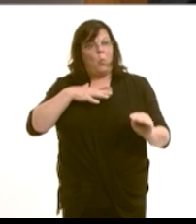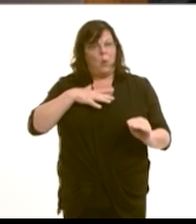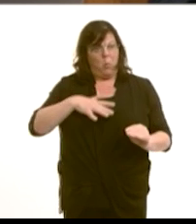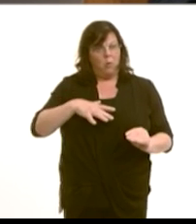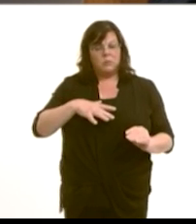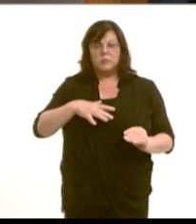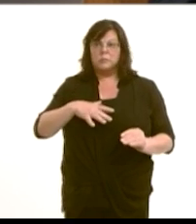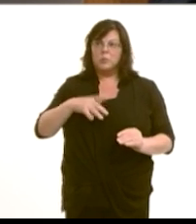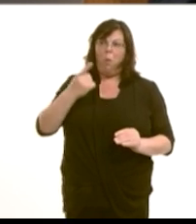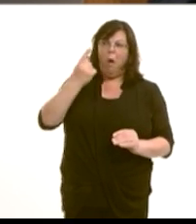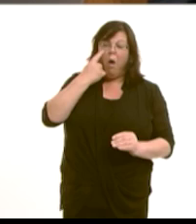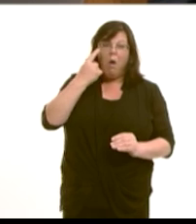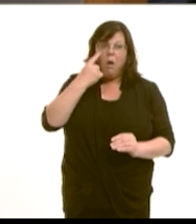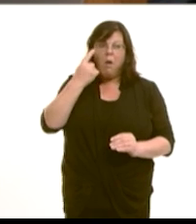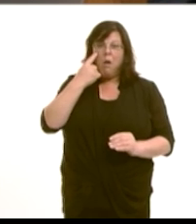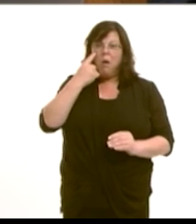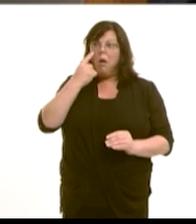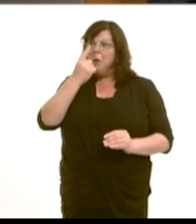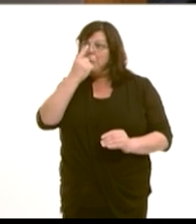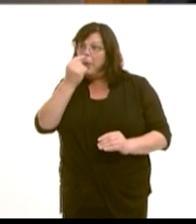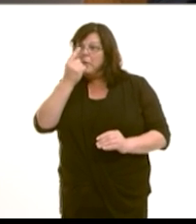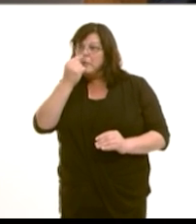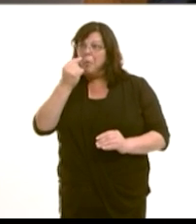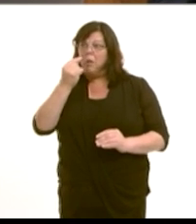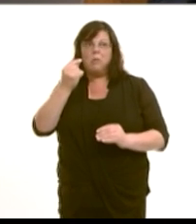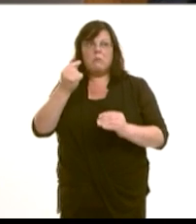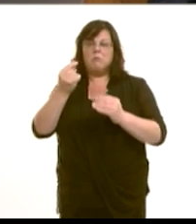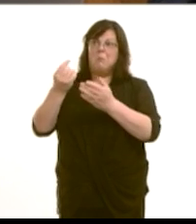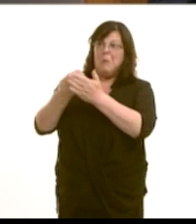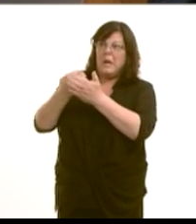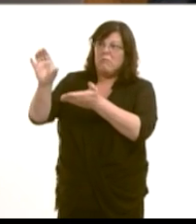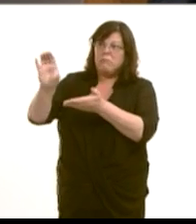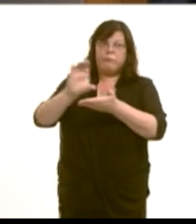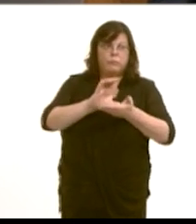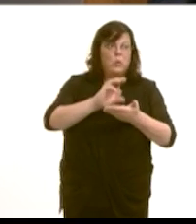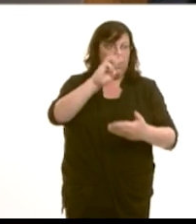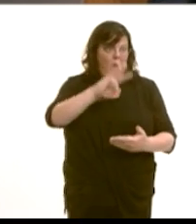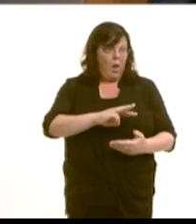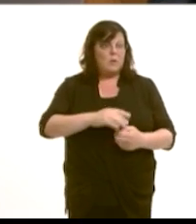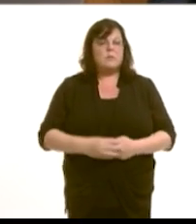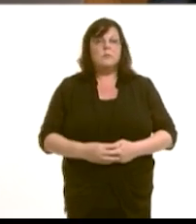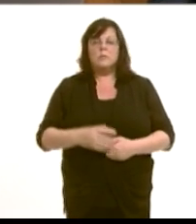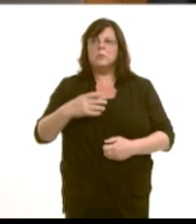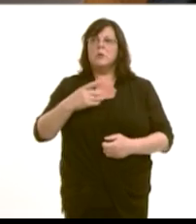possible avenue of benefit to Wales; secondly, Iíve already asked the economy Secretary